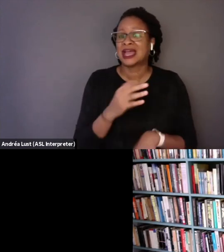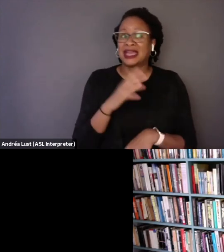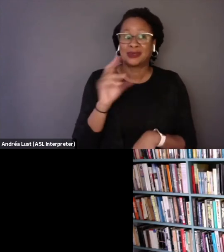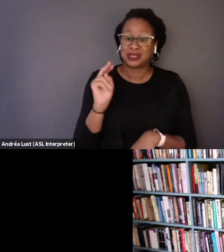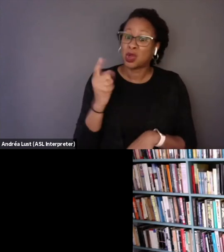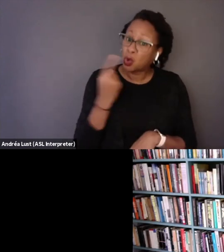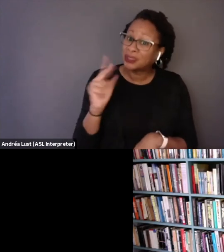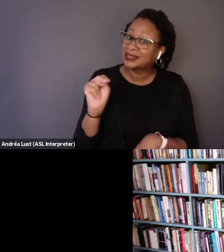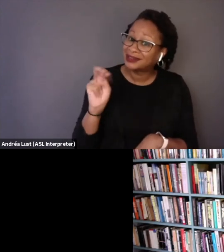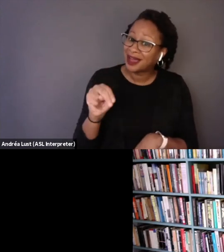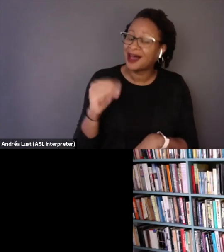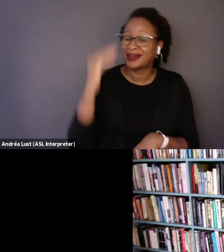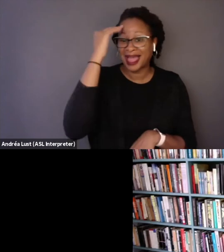invited to speak at that Rio summit.